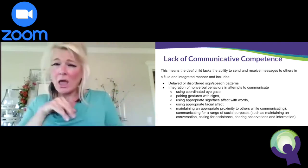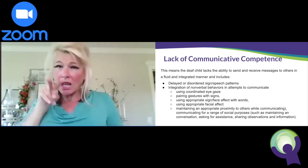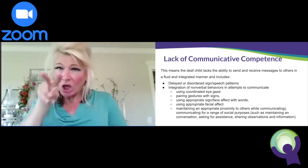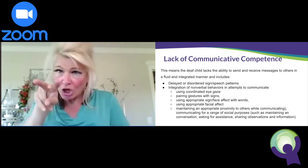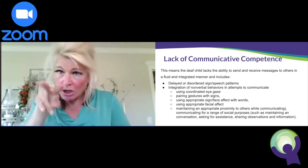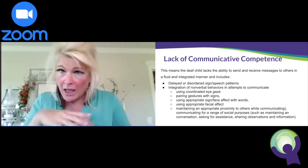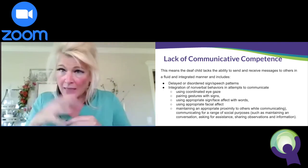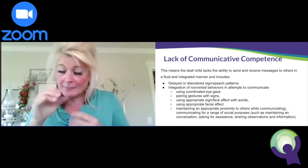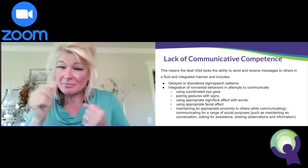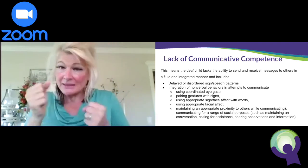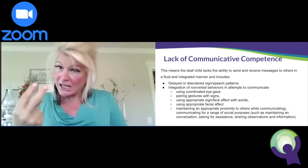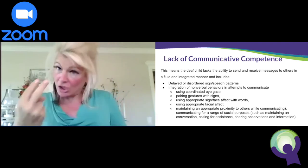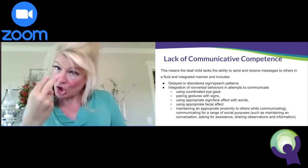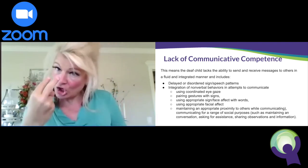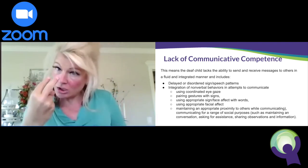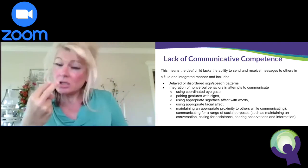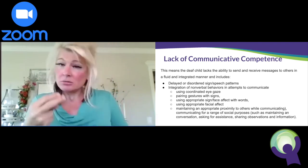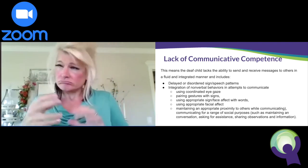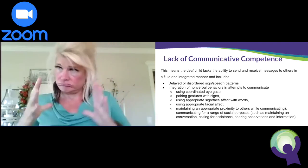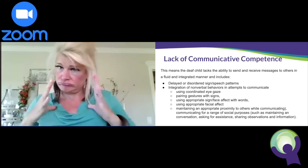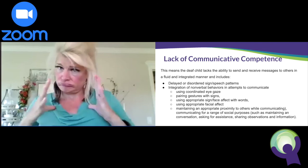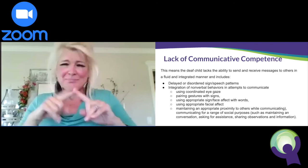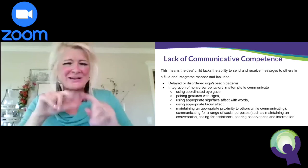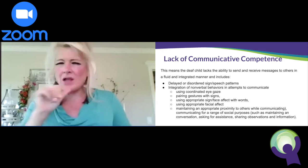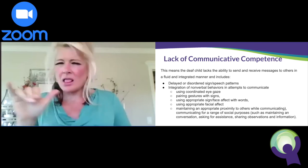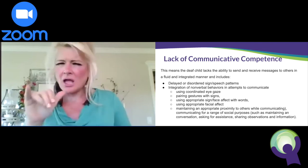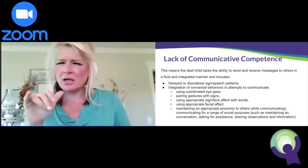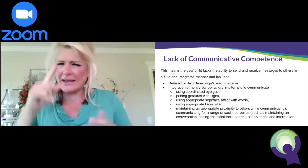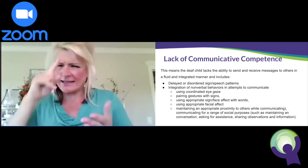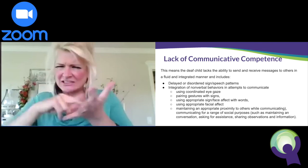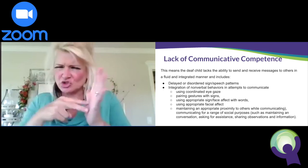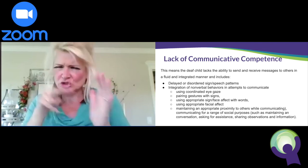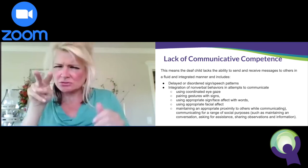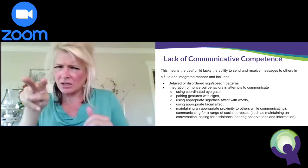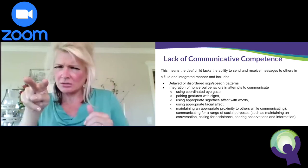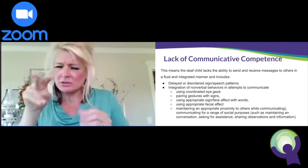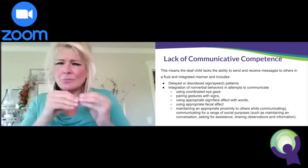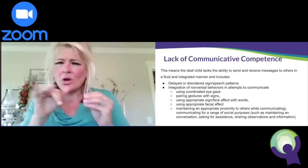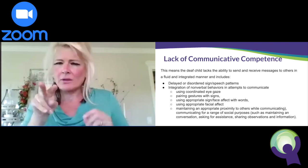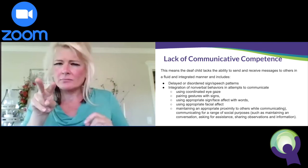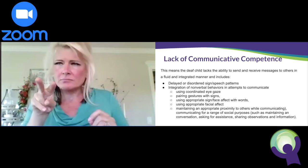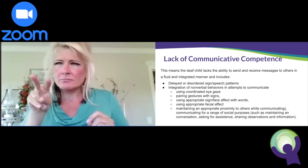they're looking with their world and so maybe they're not looking directly at you If you emphasize that sure but